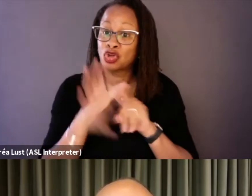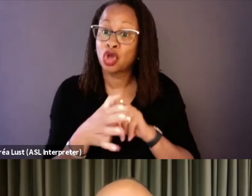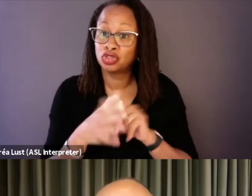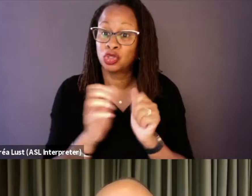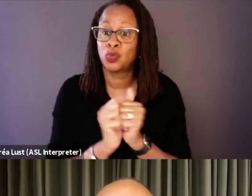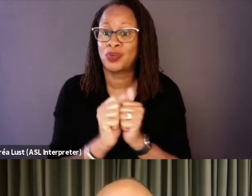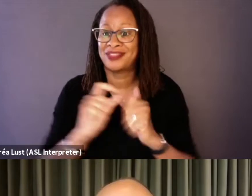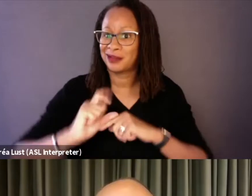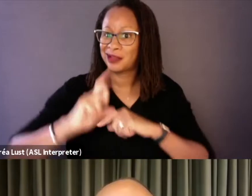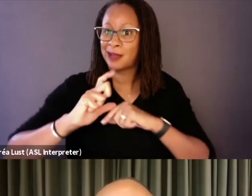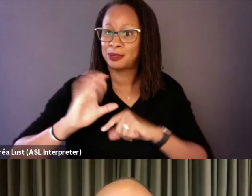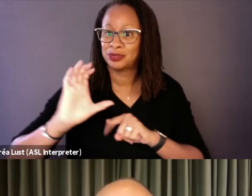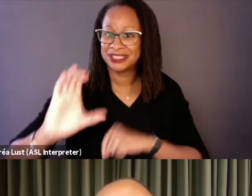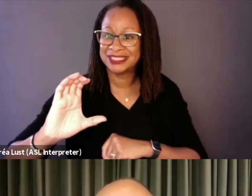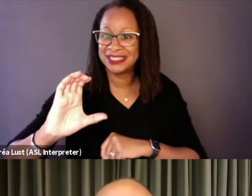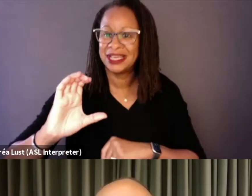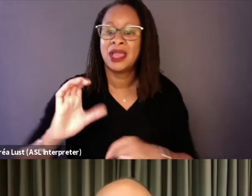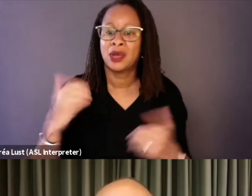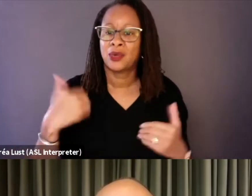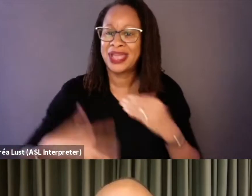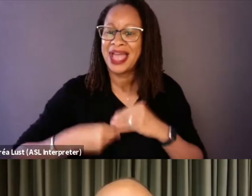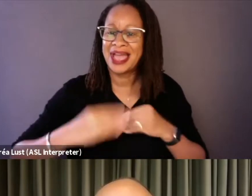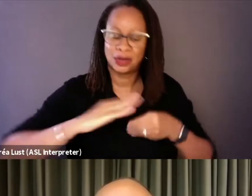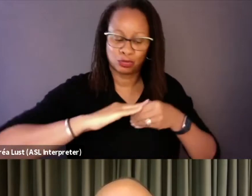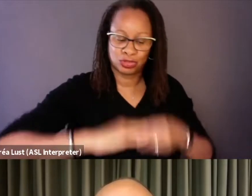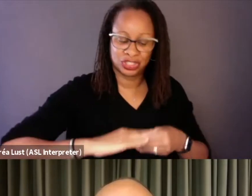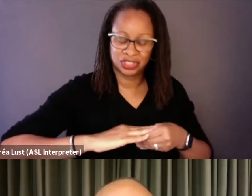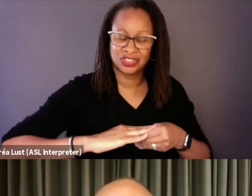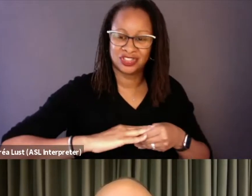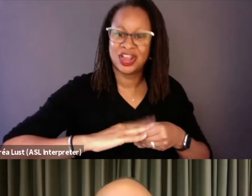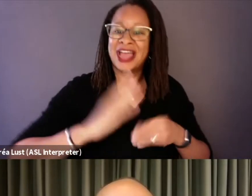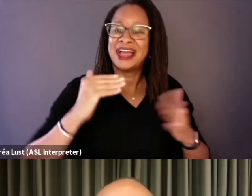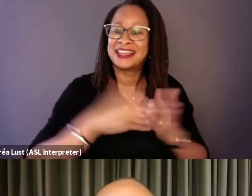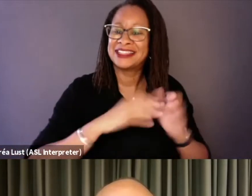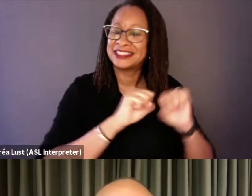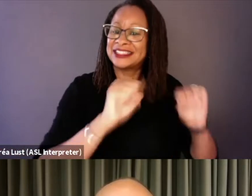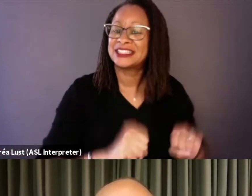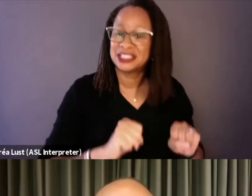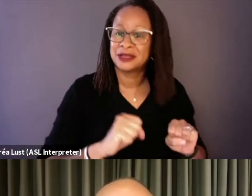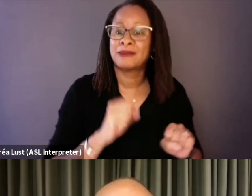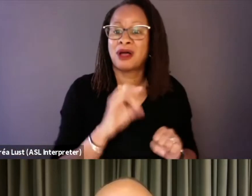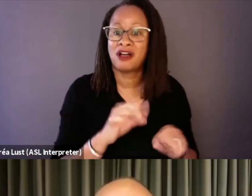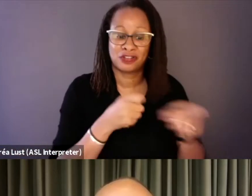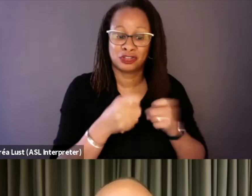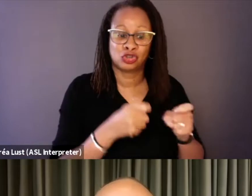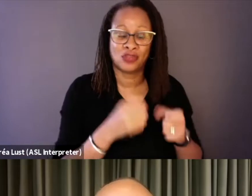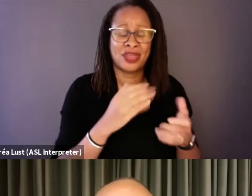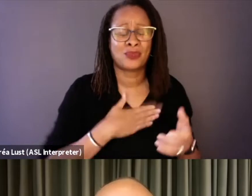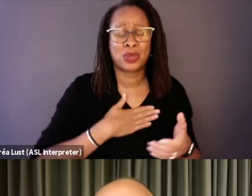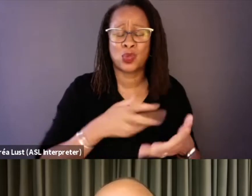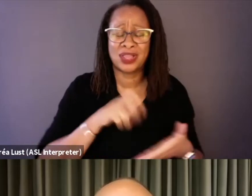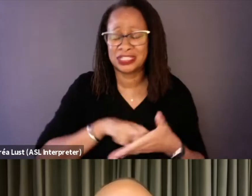we applied this tiny amount of pressure against a system of control, it would willingly jump into fascism if there wasn't enough pressure on its throat.